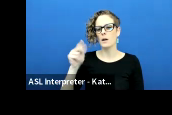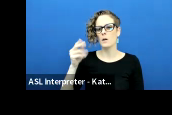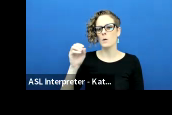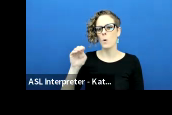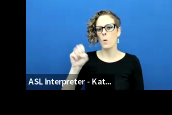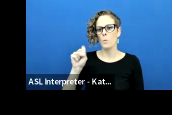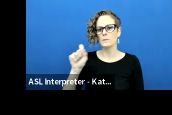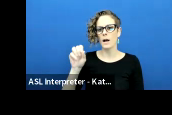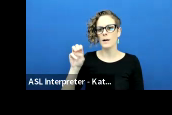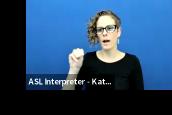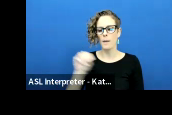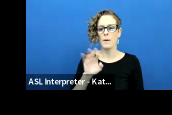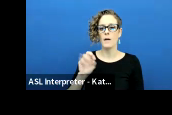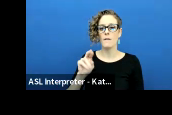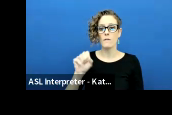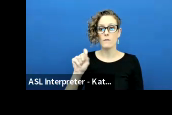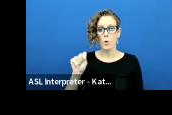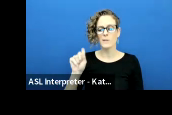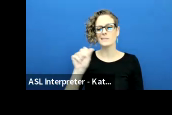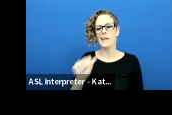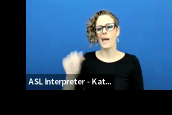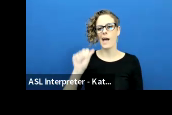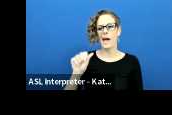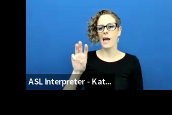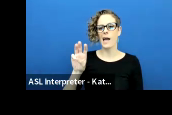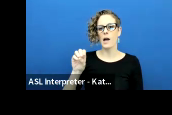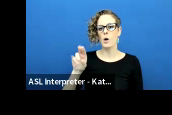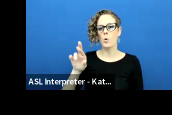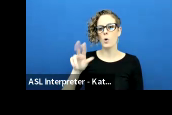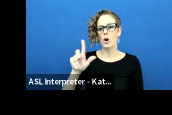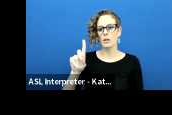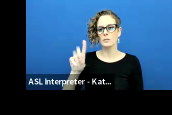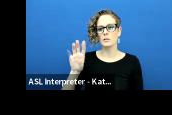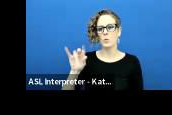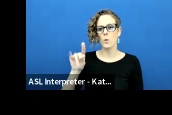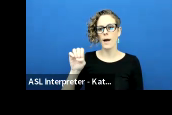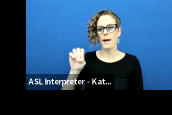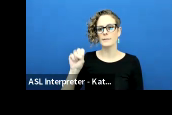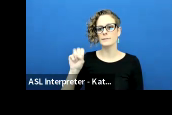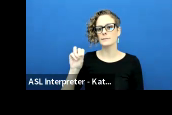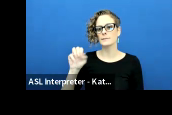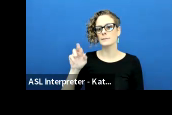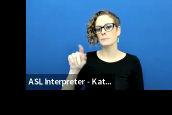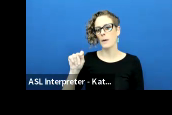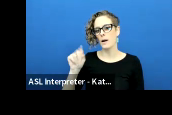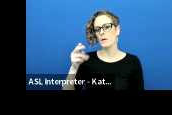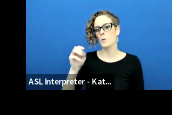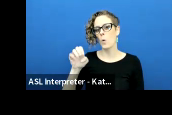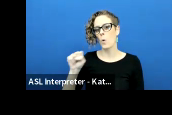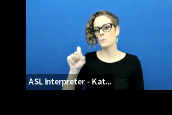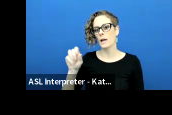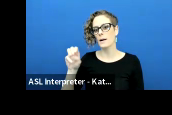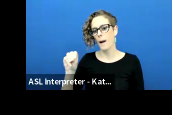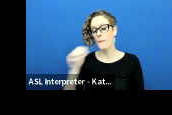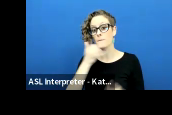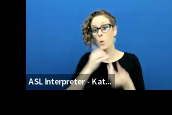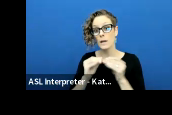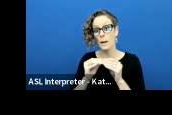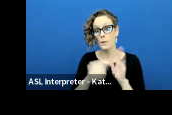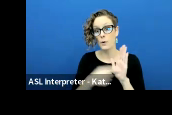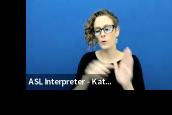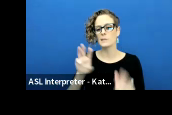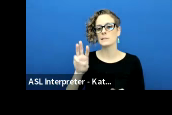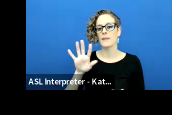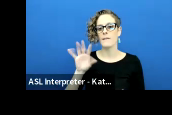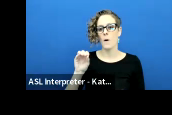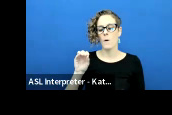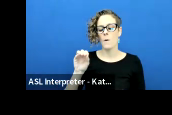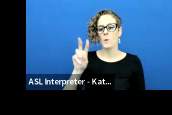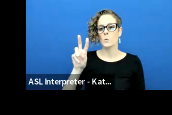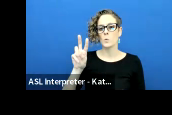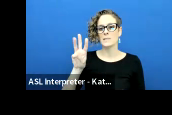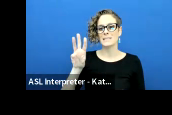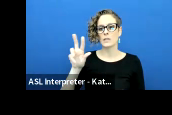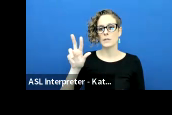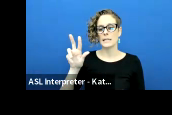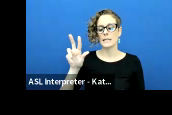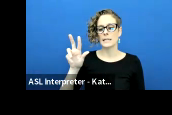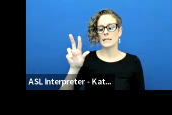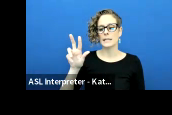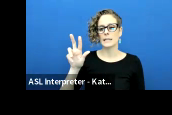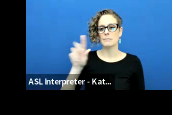Forest at worldwide worldwide smarthomes.com and the phone number here is 650-263-1141